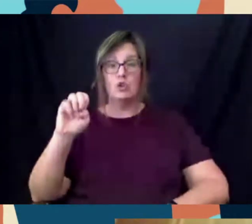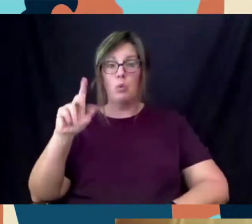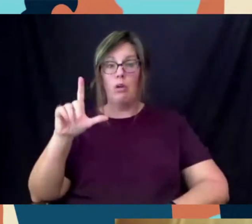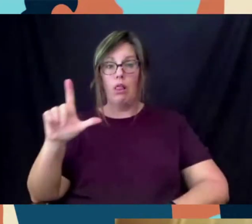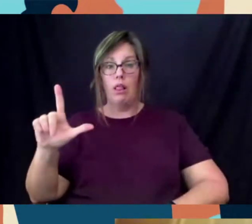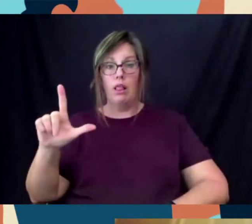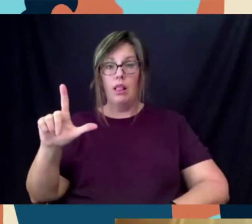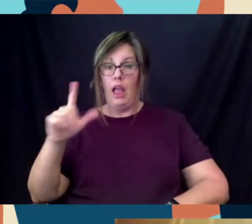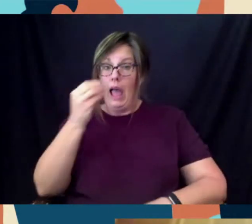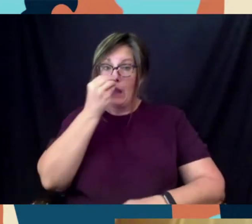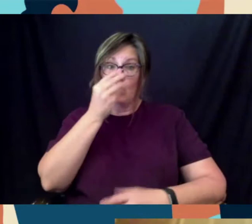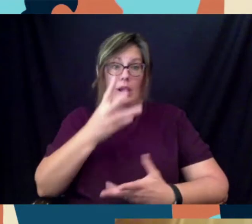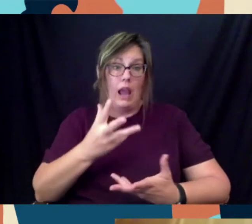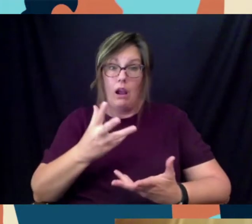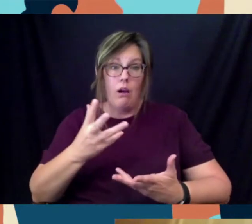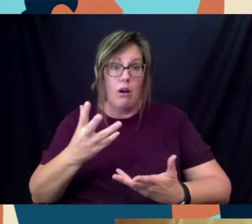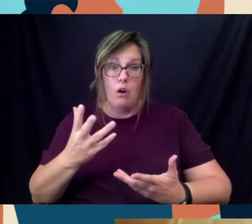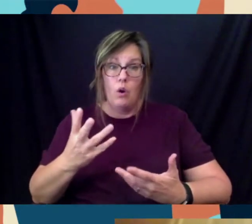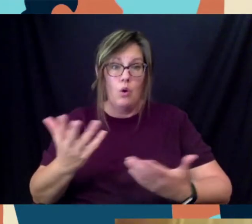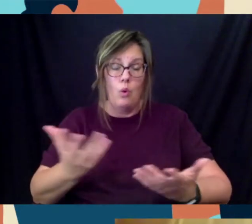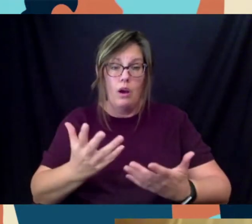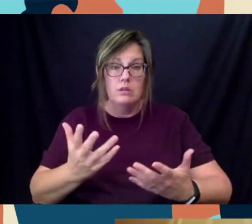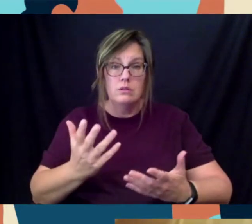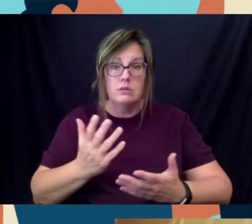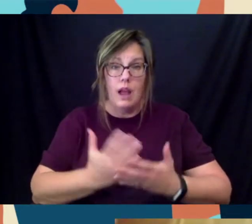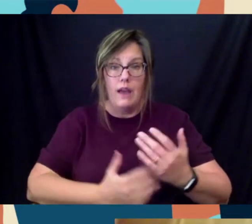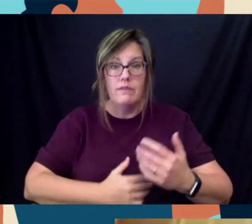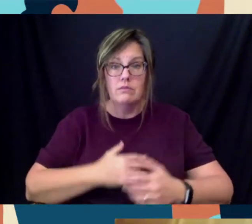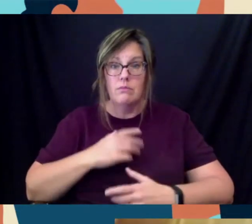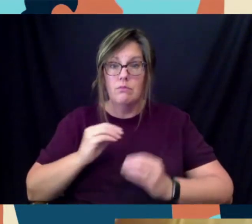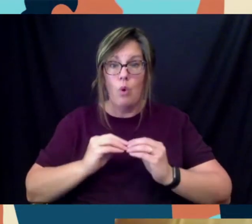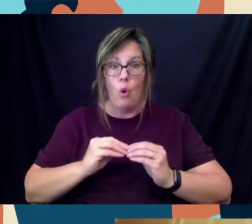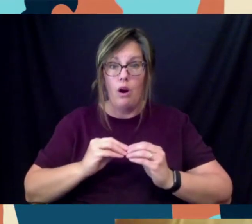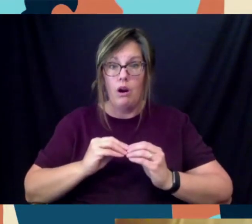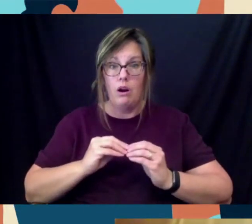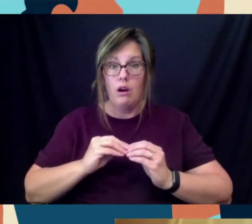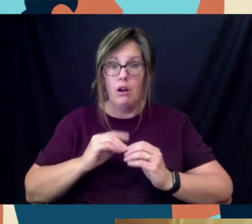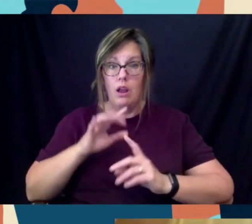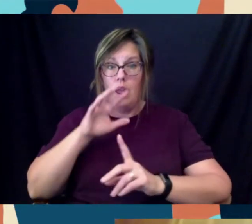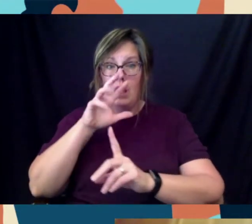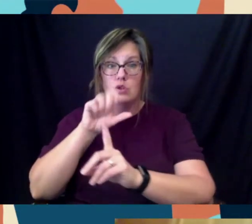i just found that i'm more attracted to femininity and that's how i define my bisexuality it doesn't